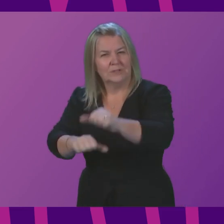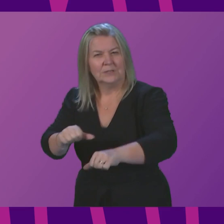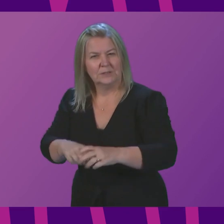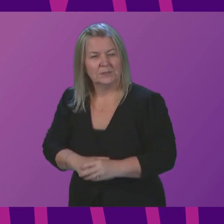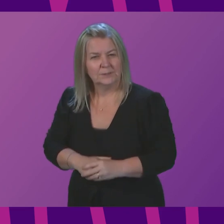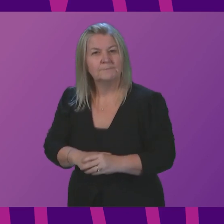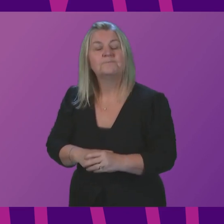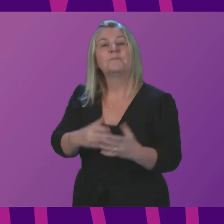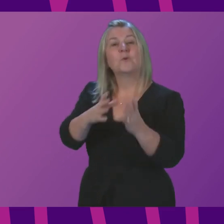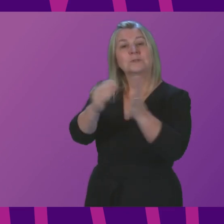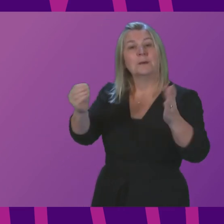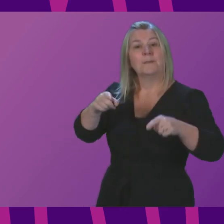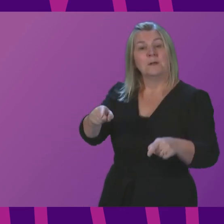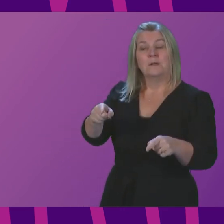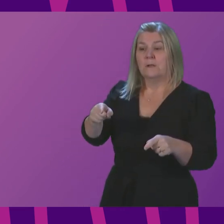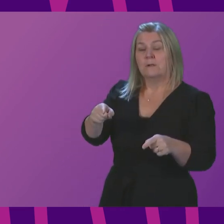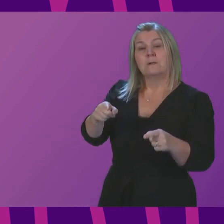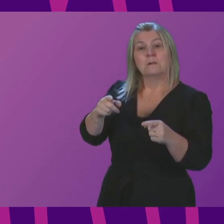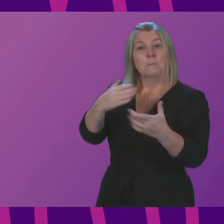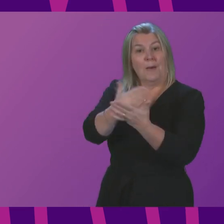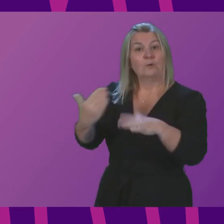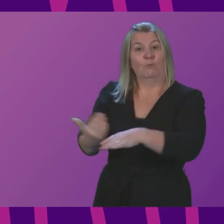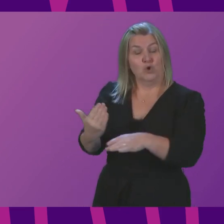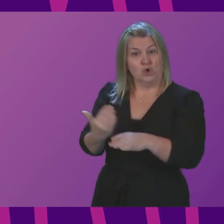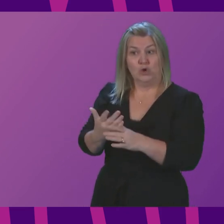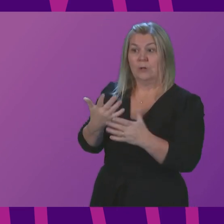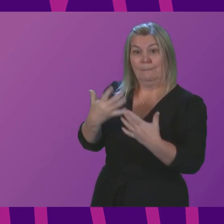For example, part of the work on notification has involved making changes to the victim